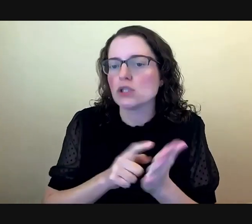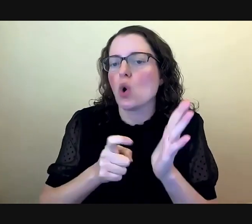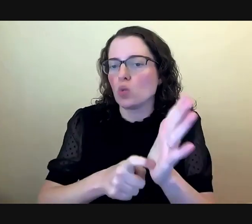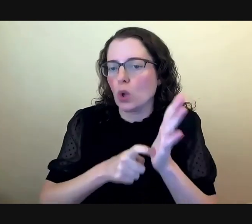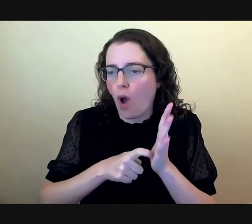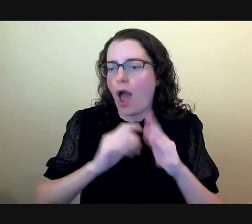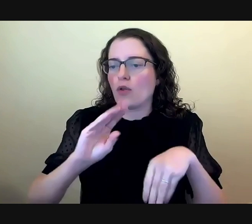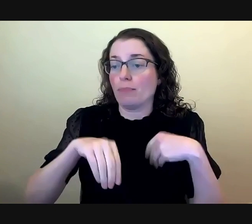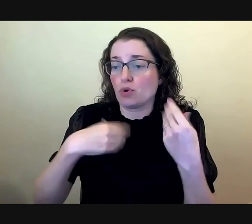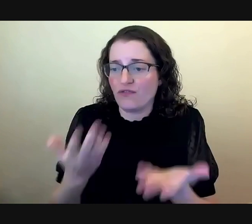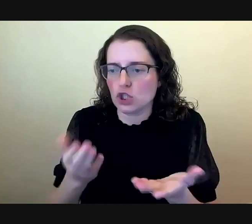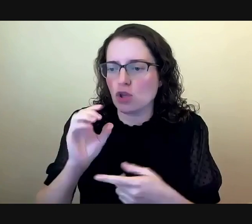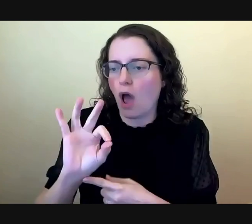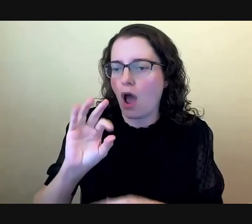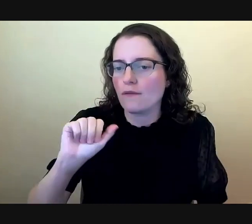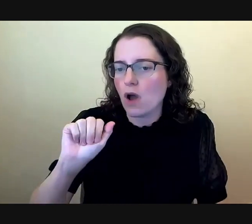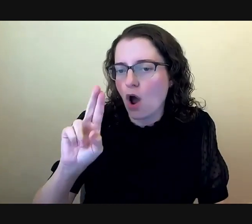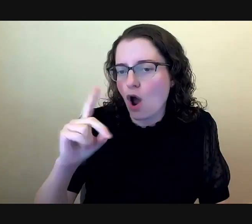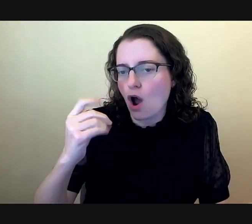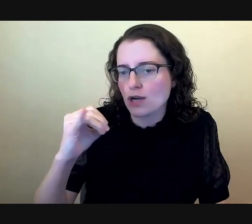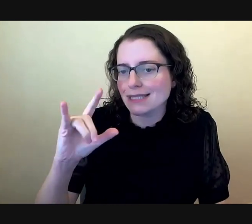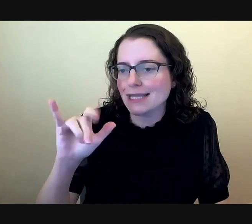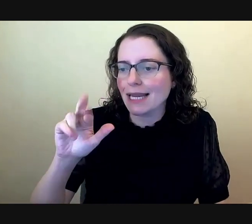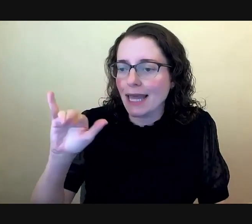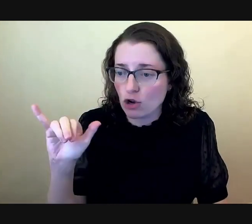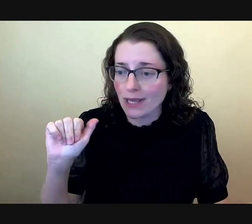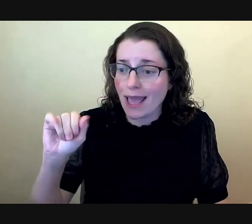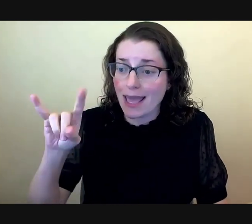So these two laws are requiring providers